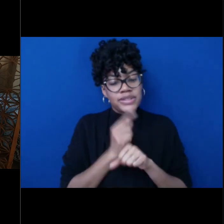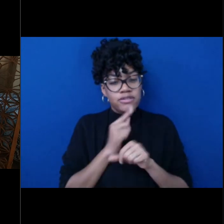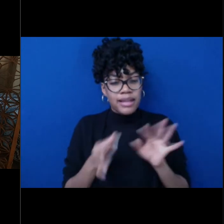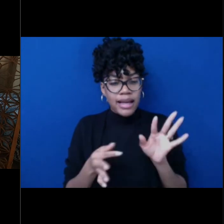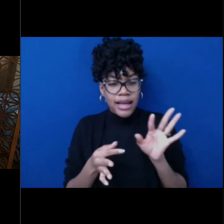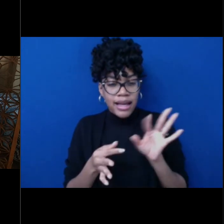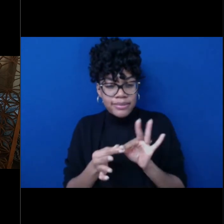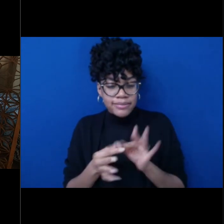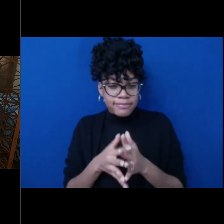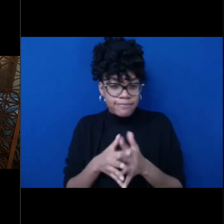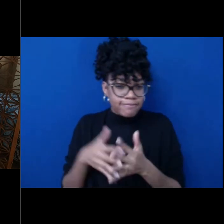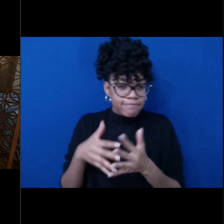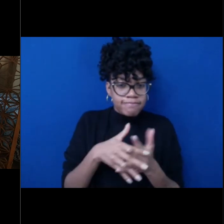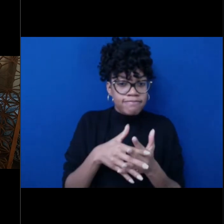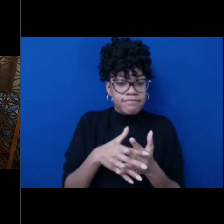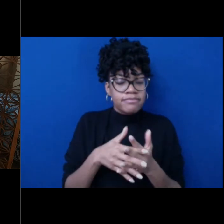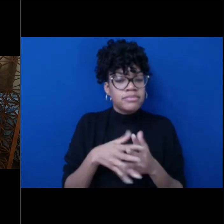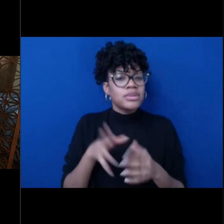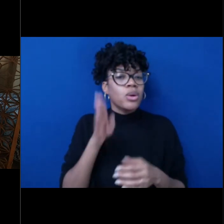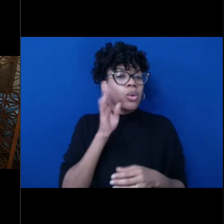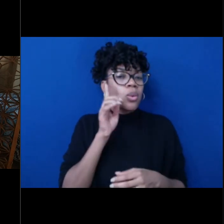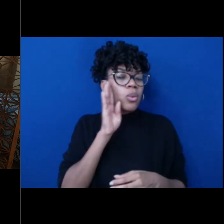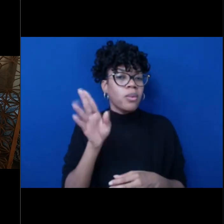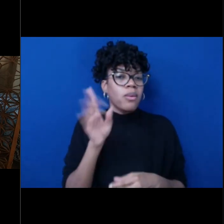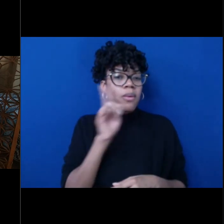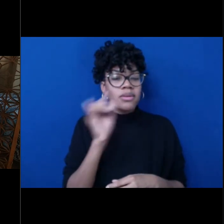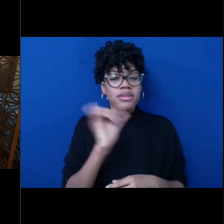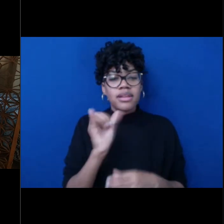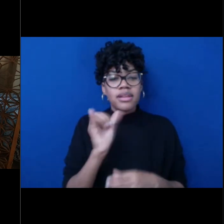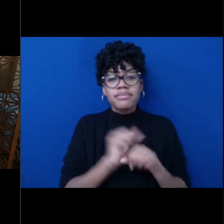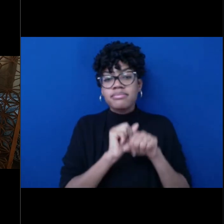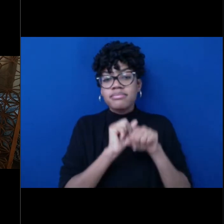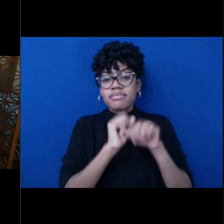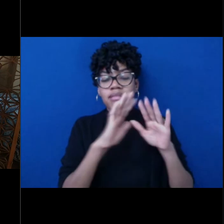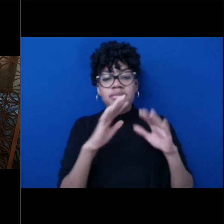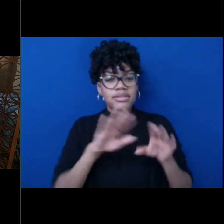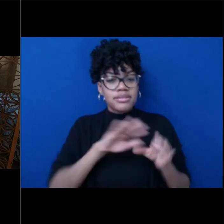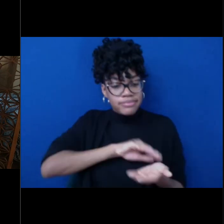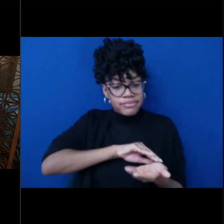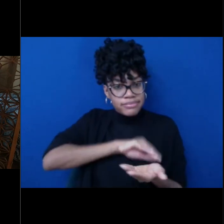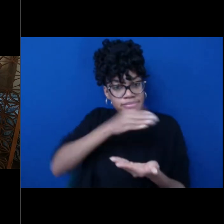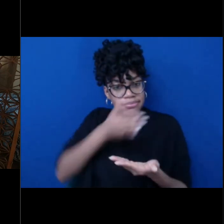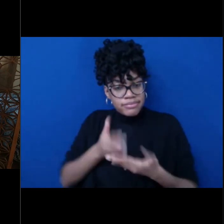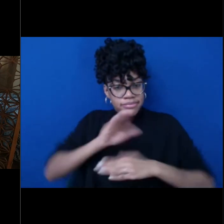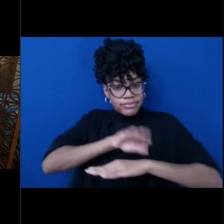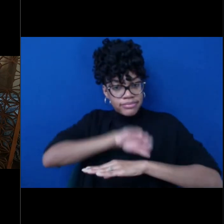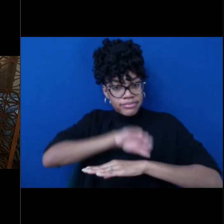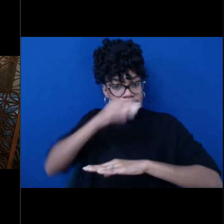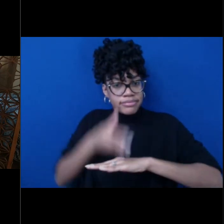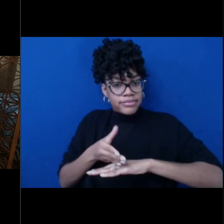And it's going to look kind of like a mountain, kind of like a mound. We want to firmly attach that down there